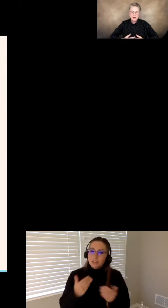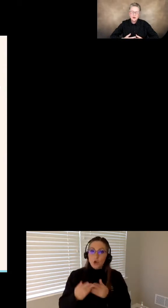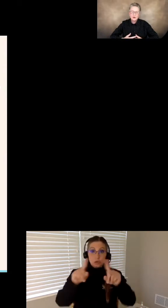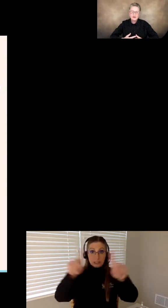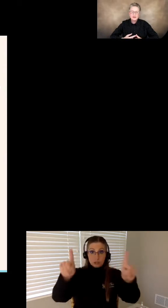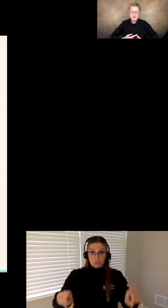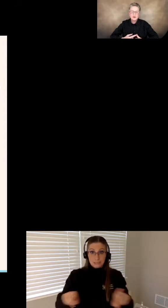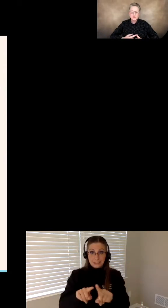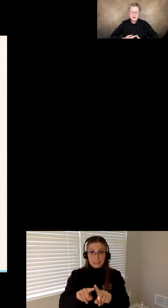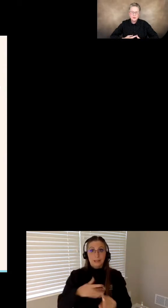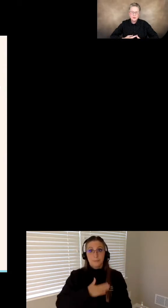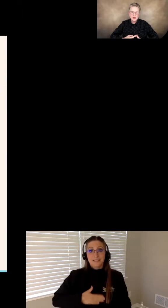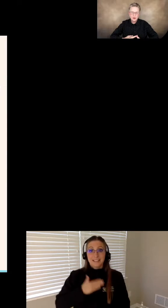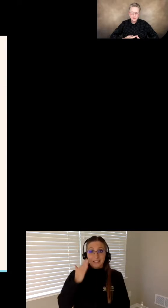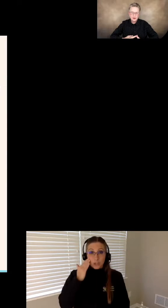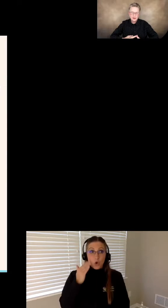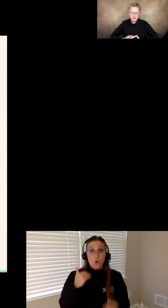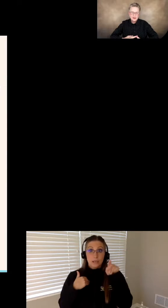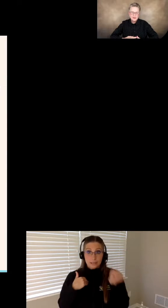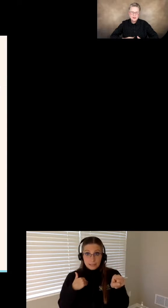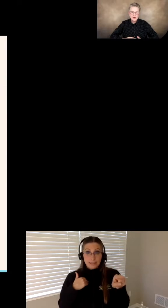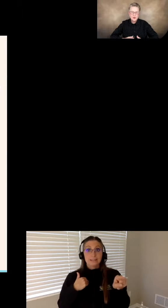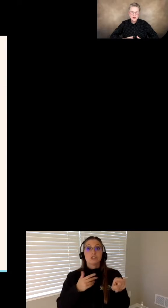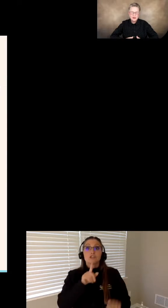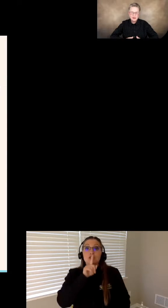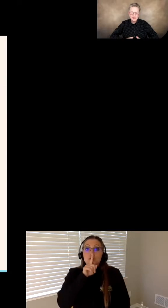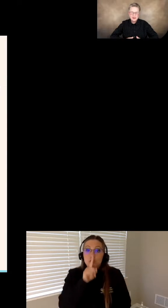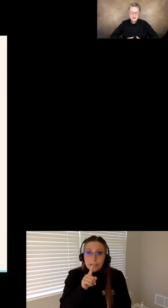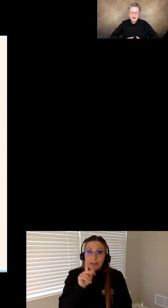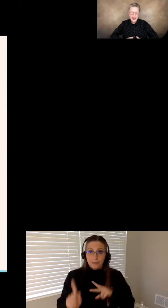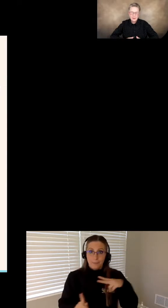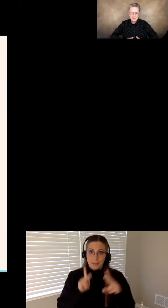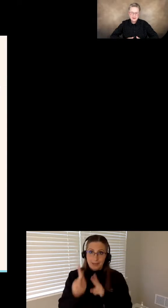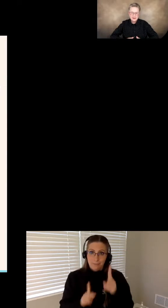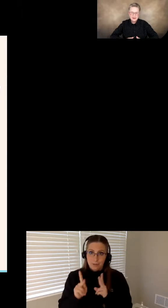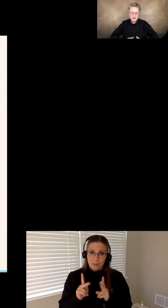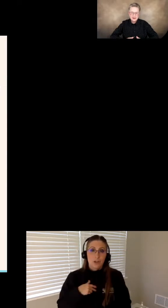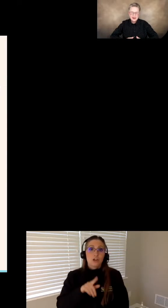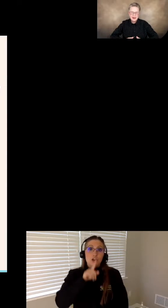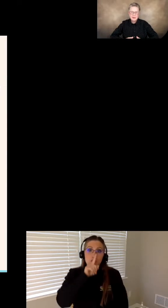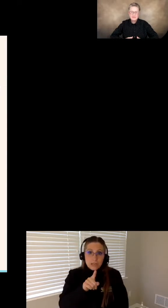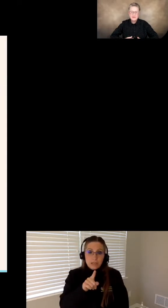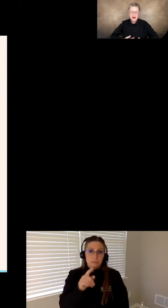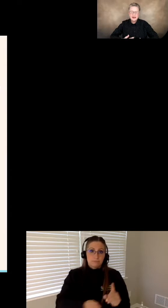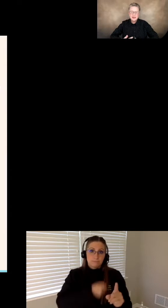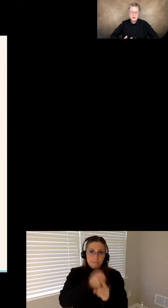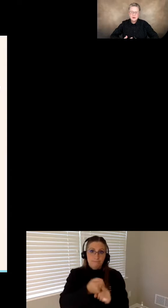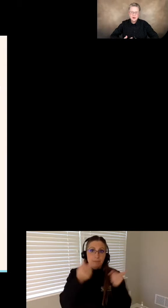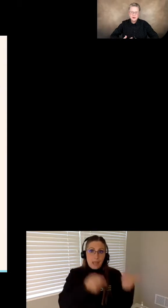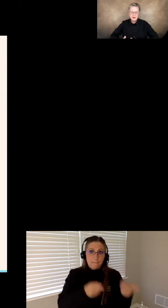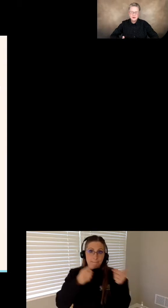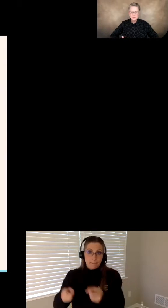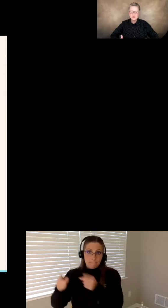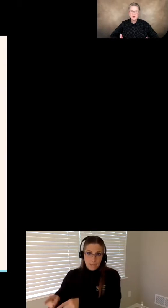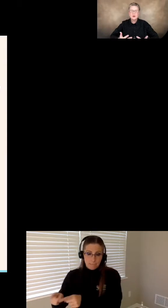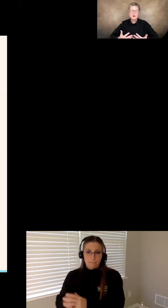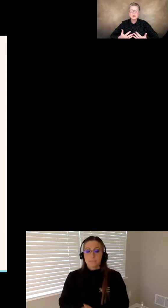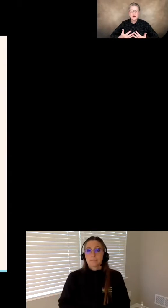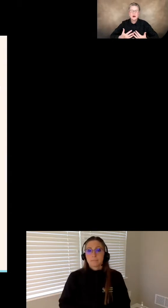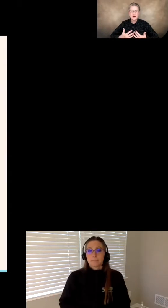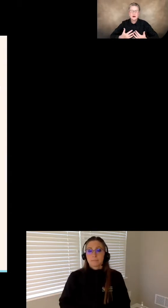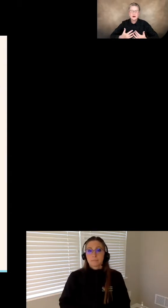know that these are real people, these are real things that happened and I'm inviting you to . . .